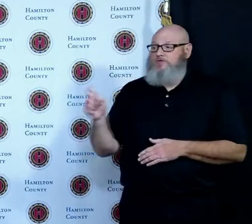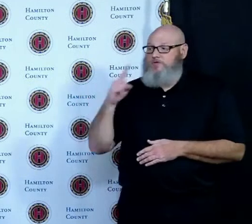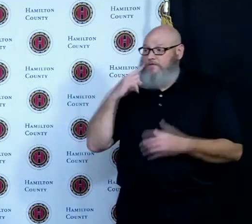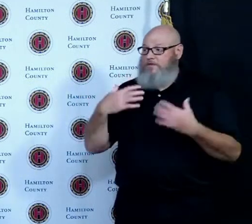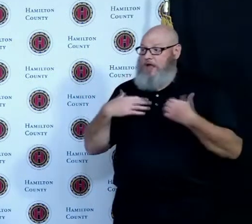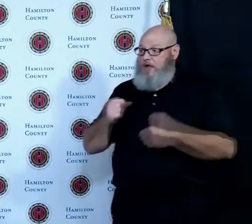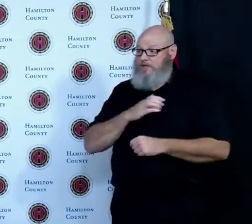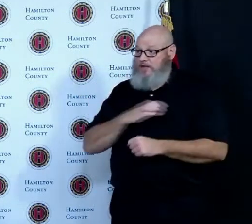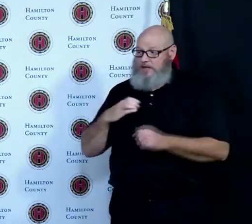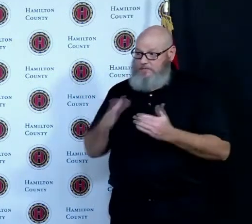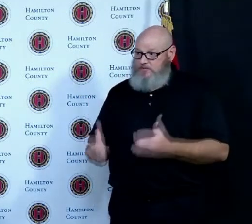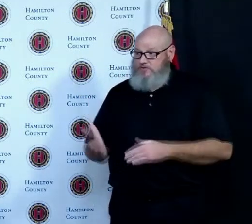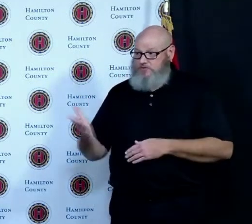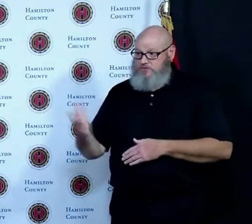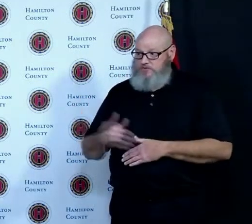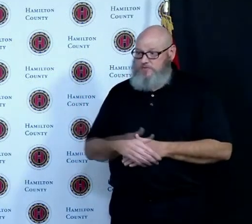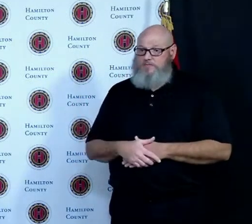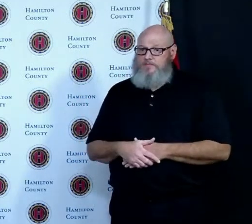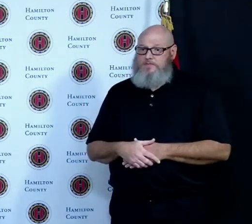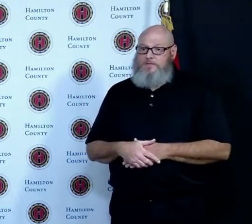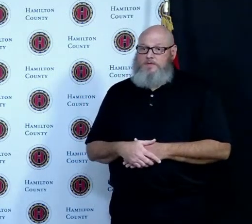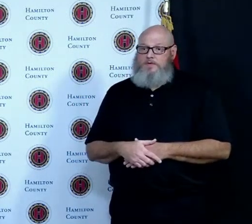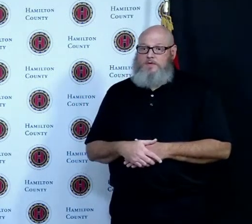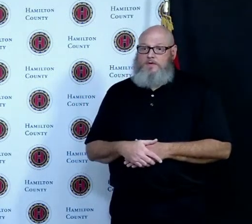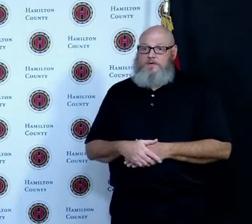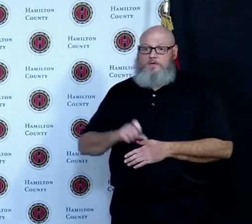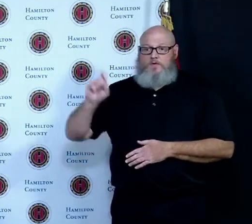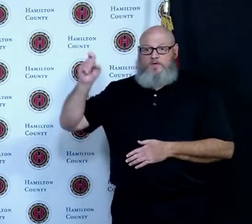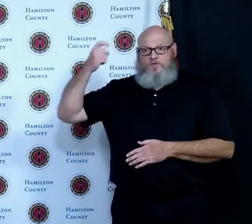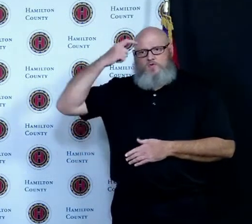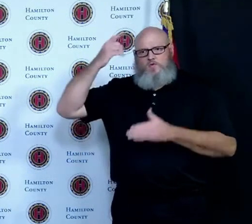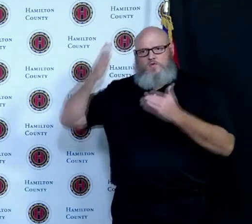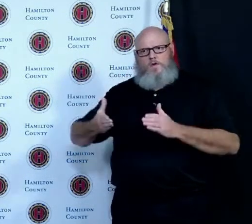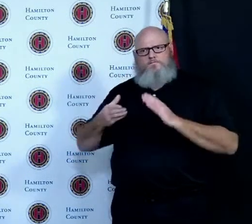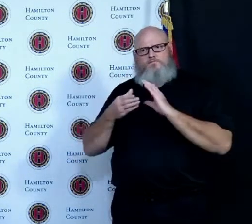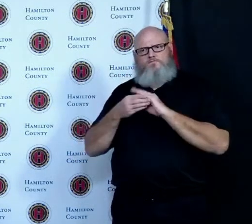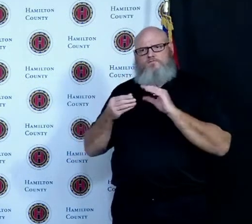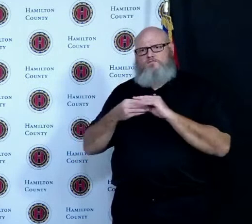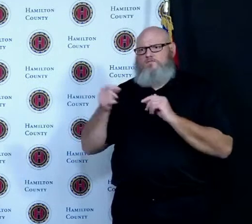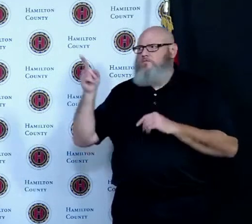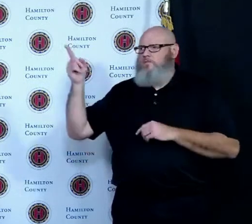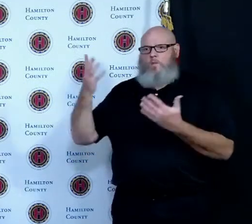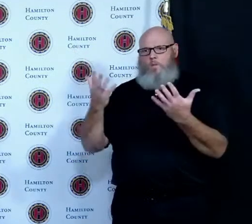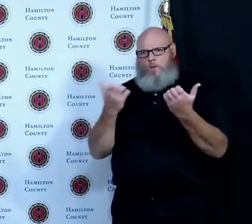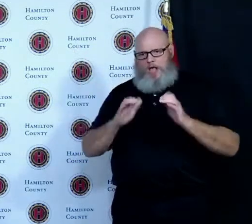said he wants to get kids back in the classroom by March 1st that's his goal as we move to